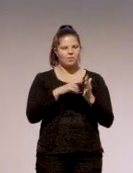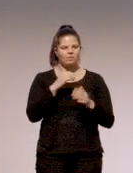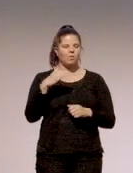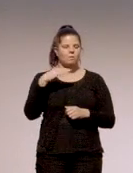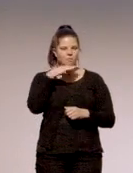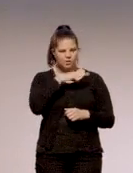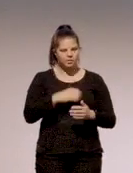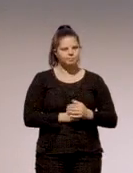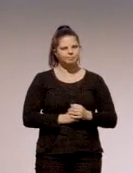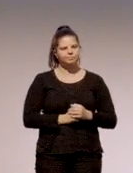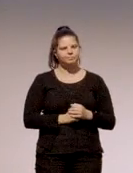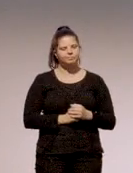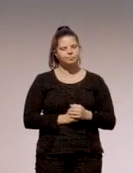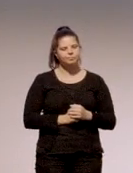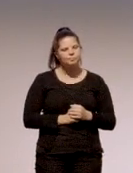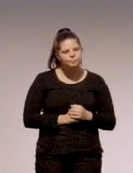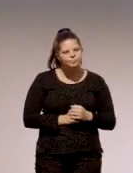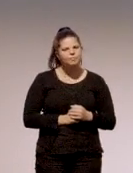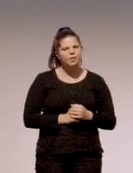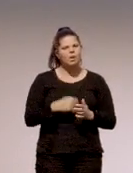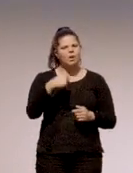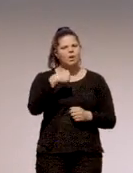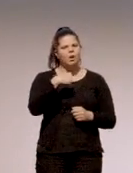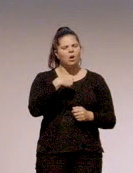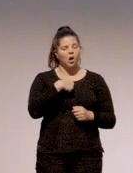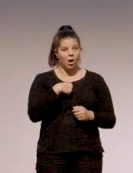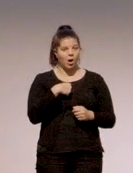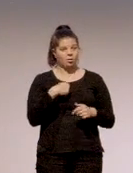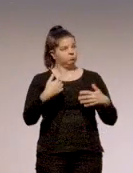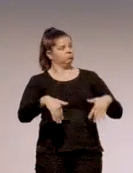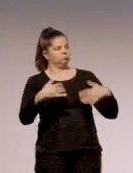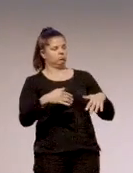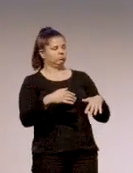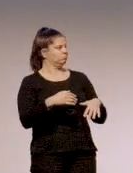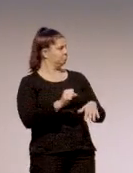So I'm really impressed with obviously what you guys have done and